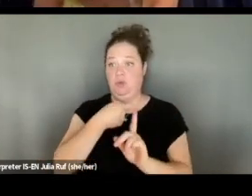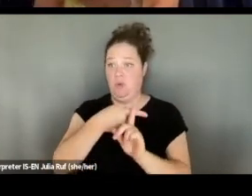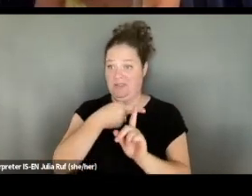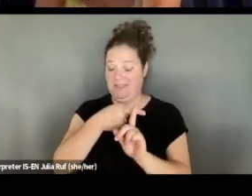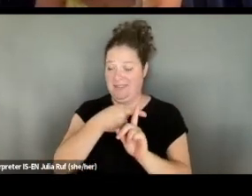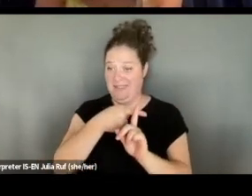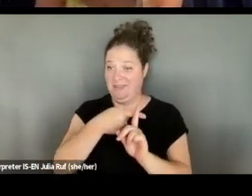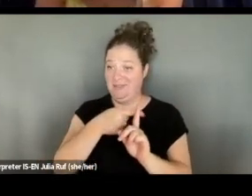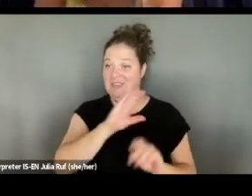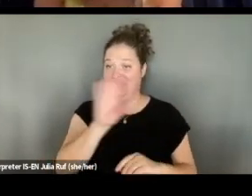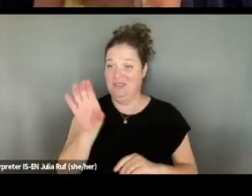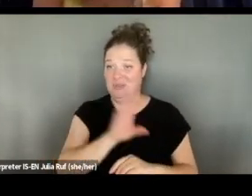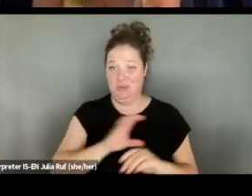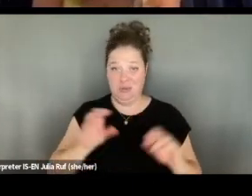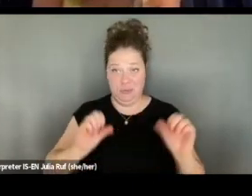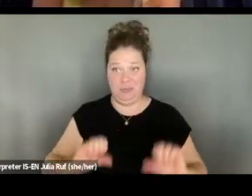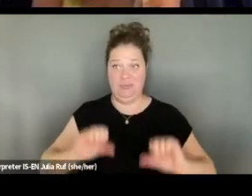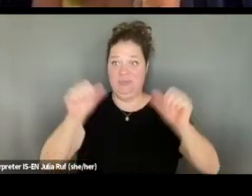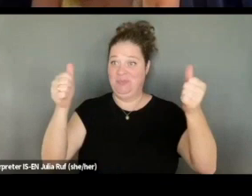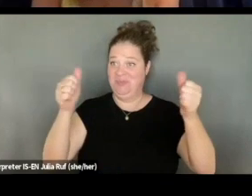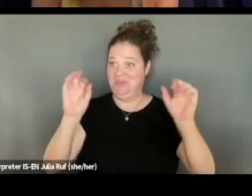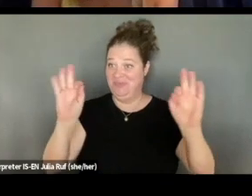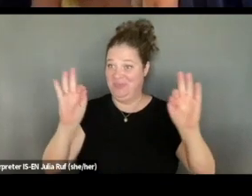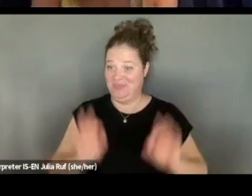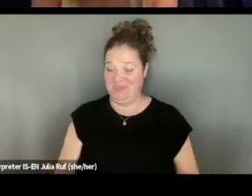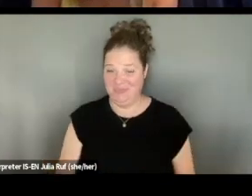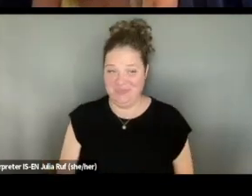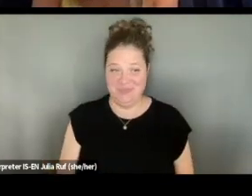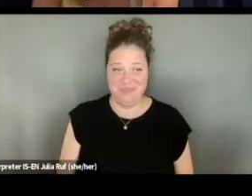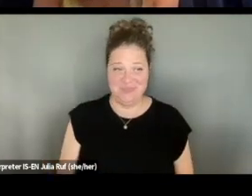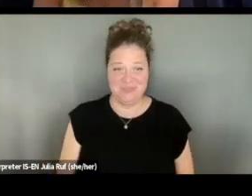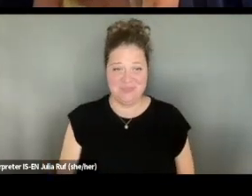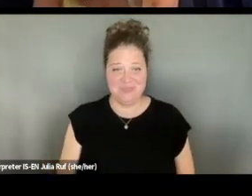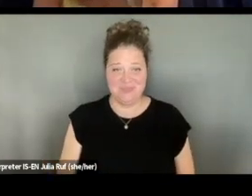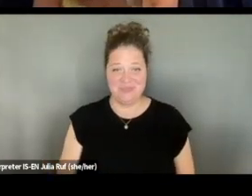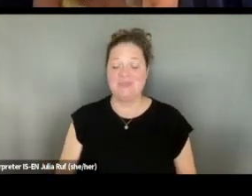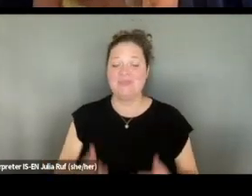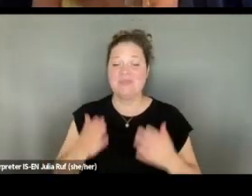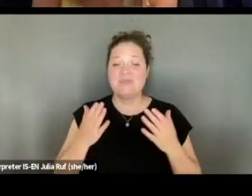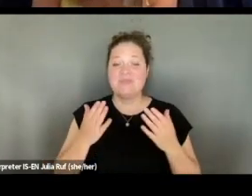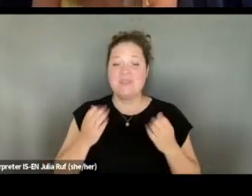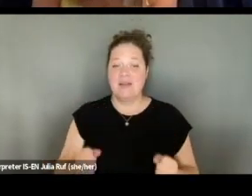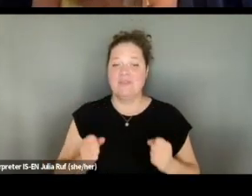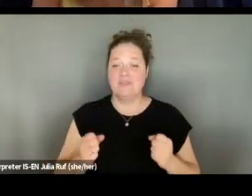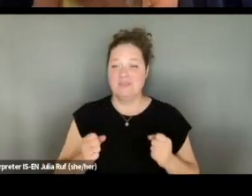this is a really positive improvement of sign language interpretation in Zoom. We also do